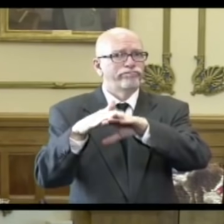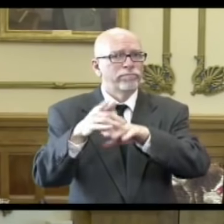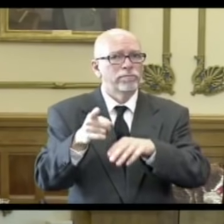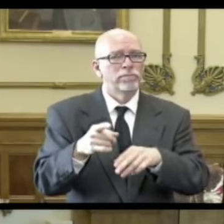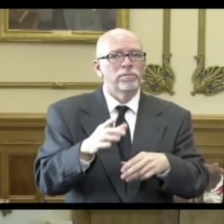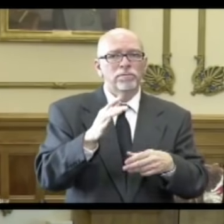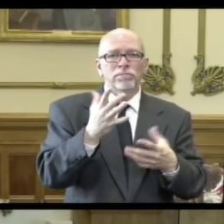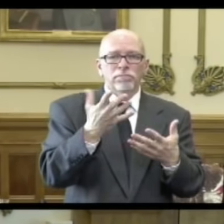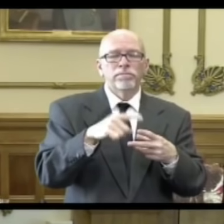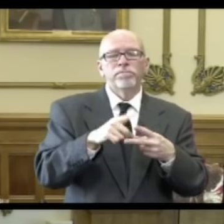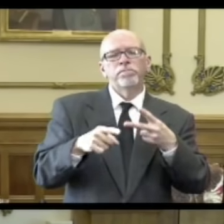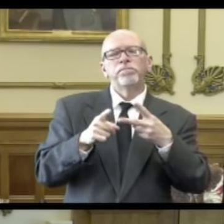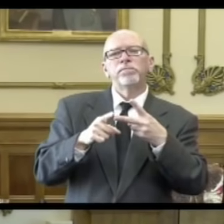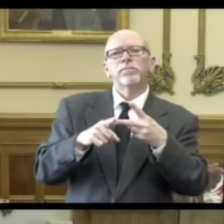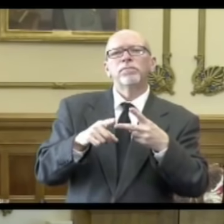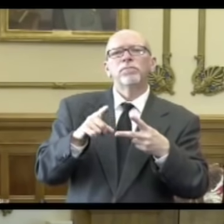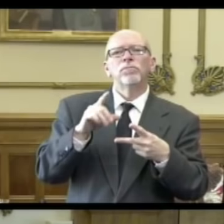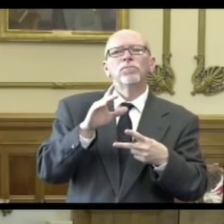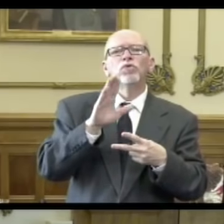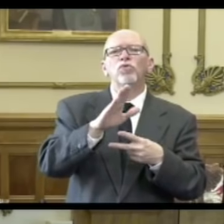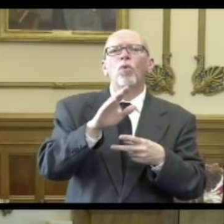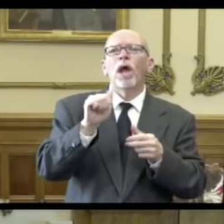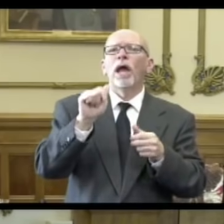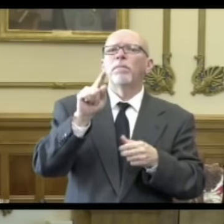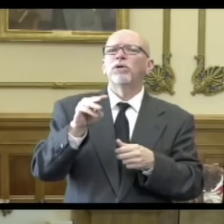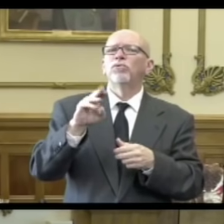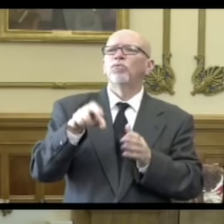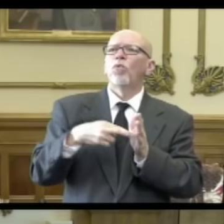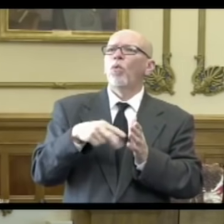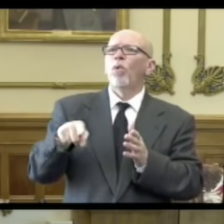LIFTED RESTRICTIONS IF POSITIVE CASES AND JUST START